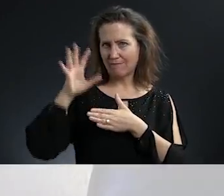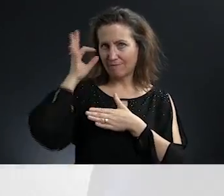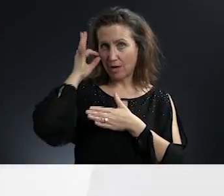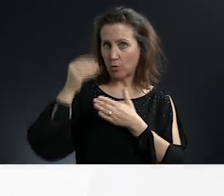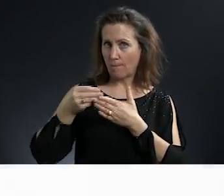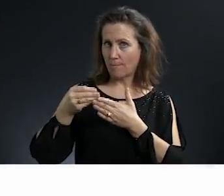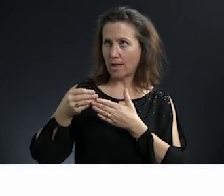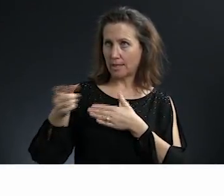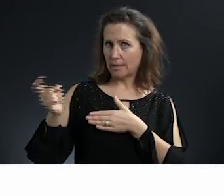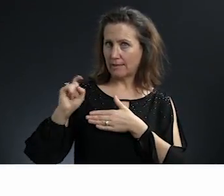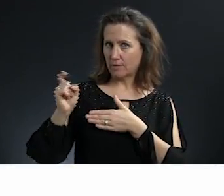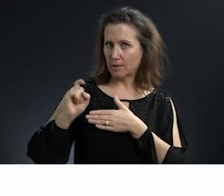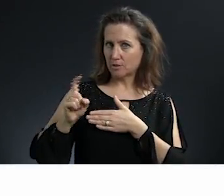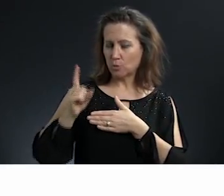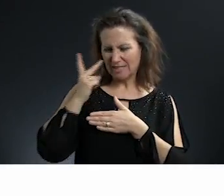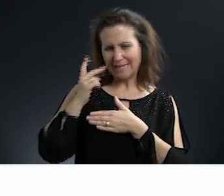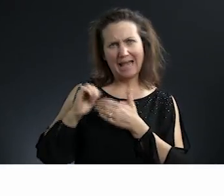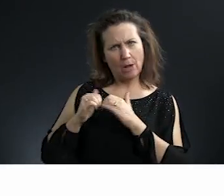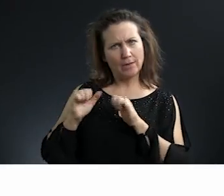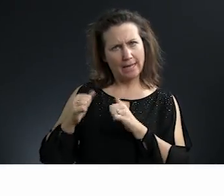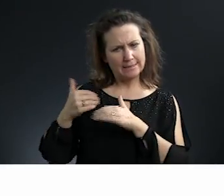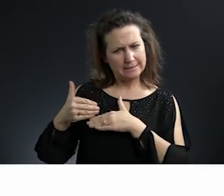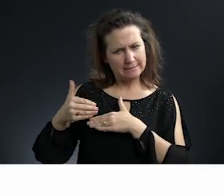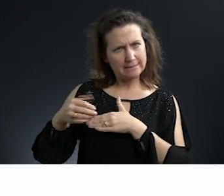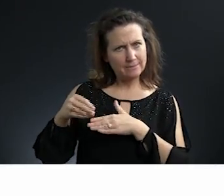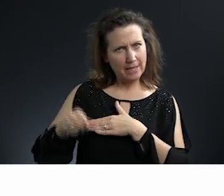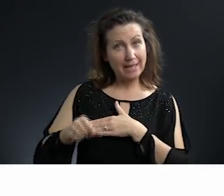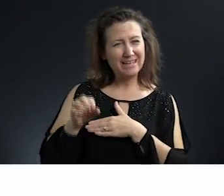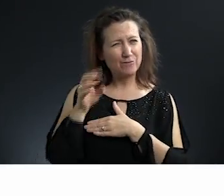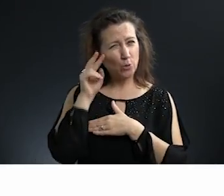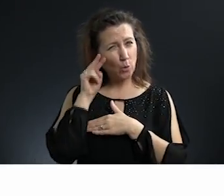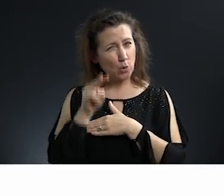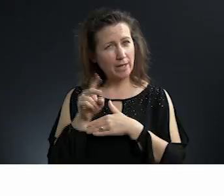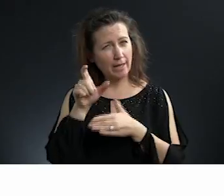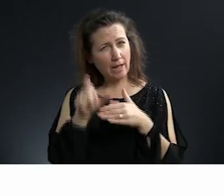because if we get to if you look at Column number three there under